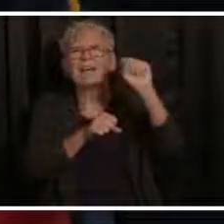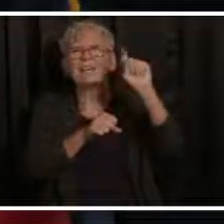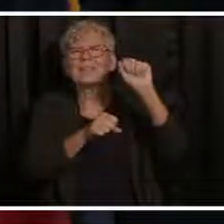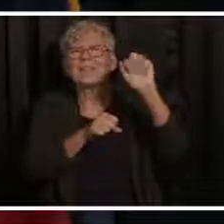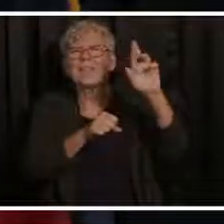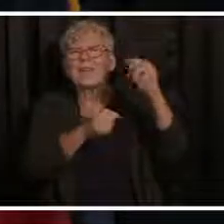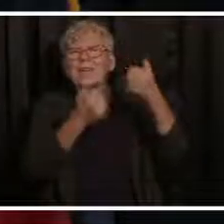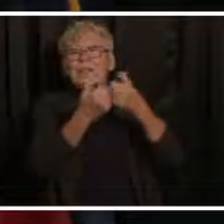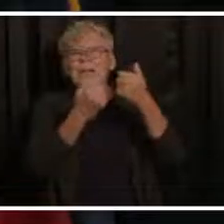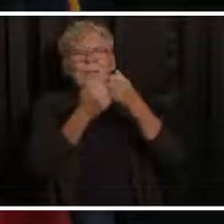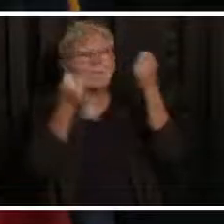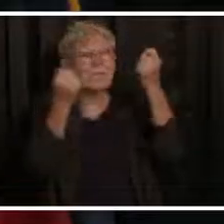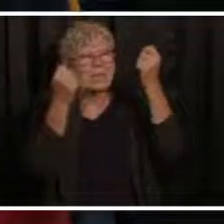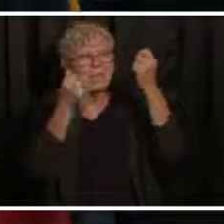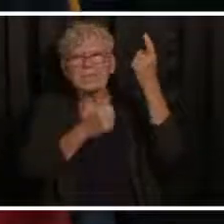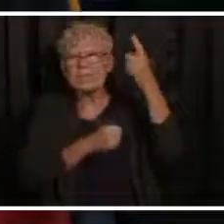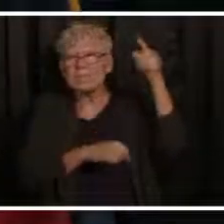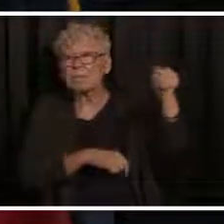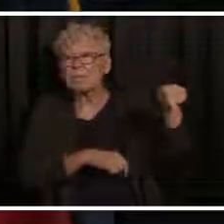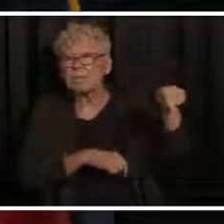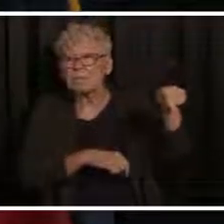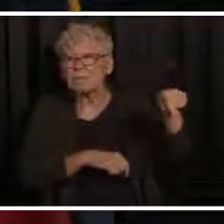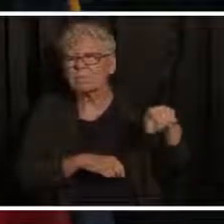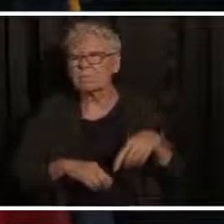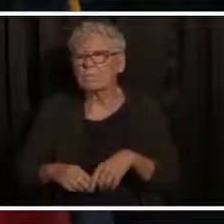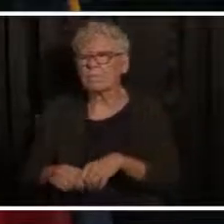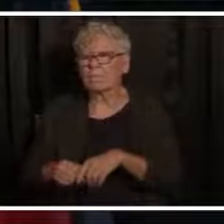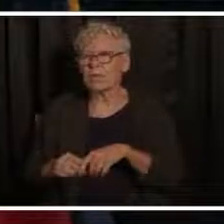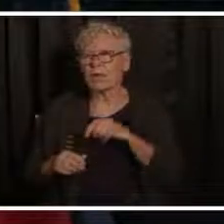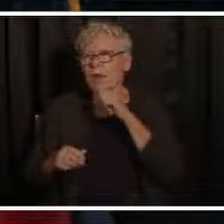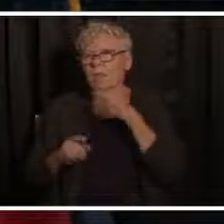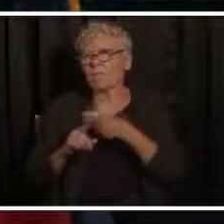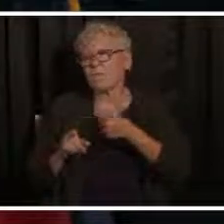there's no evidence of that. There has been an increase in